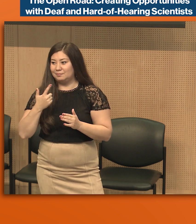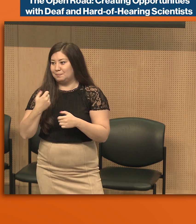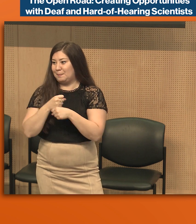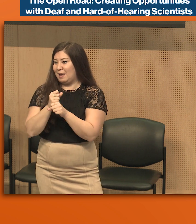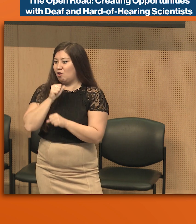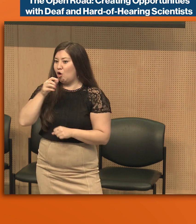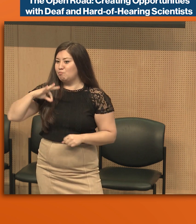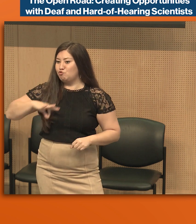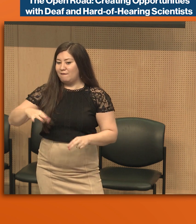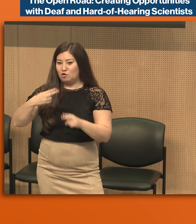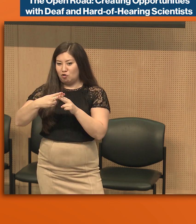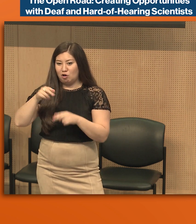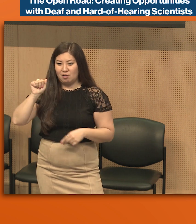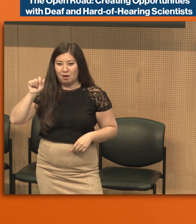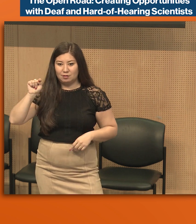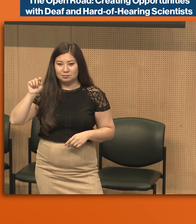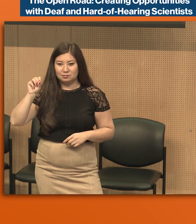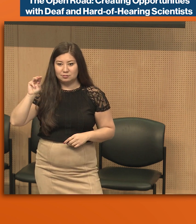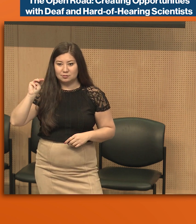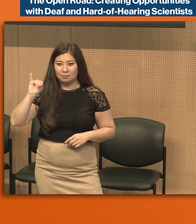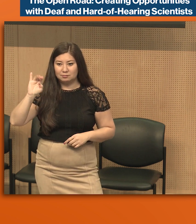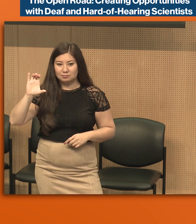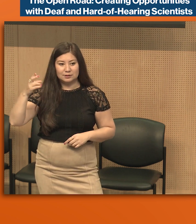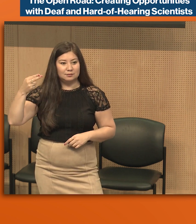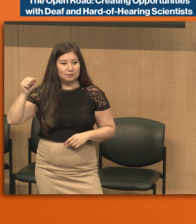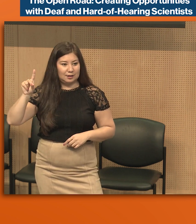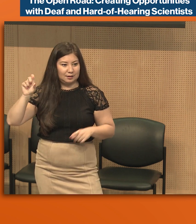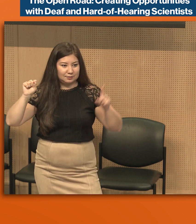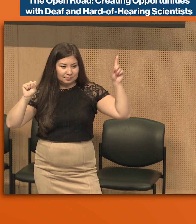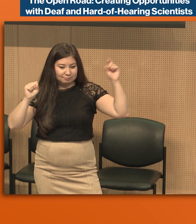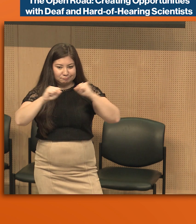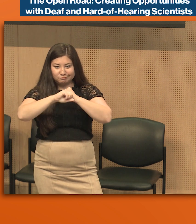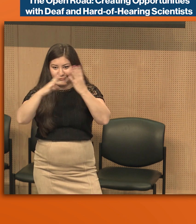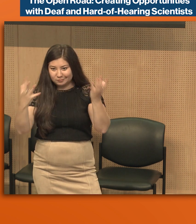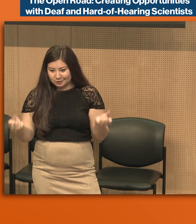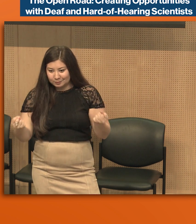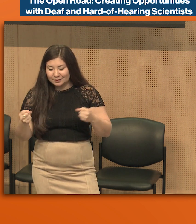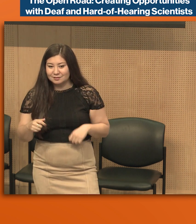With that goal of community science in mind, I'm the cofounder of Atomic Hands.